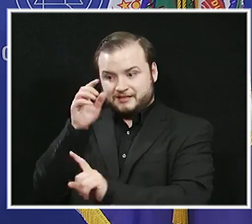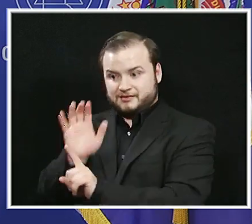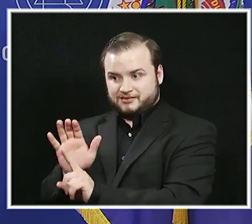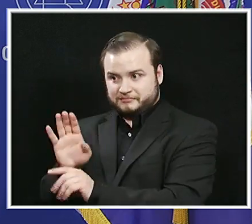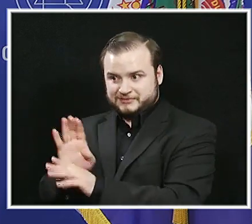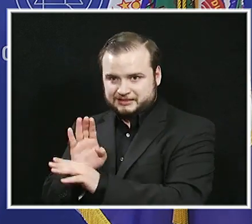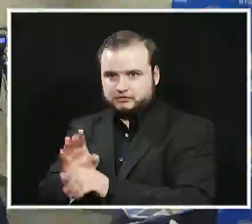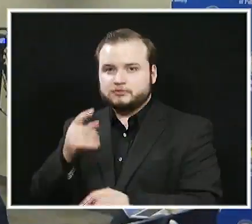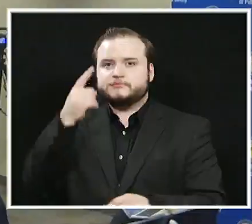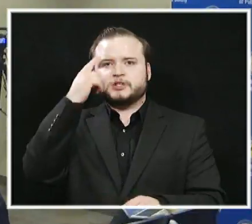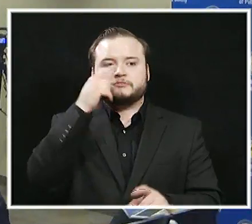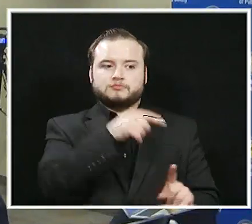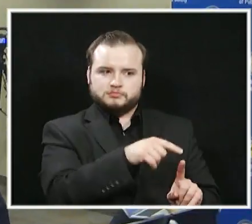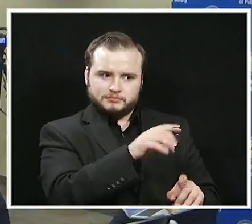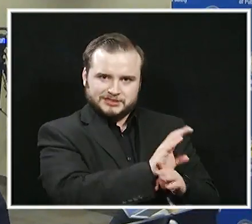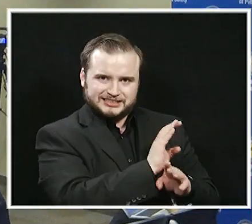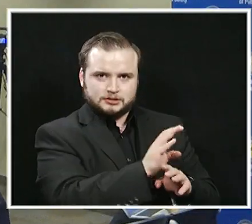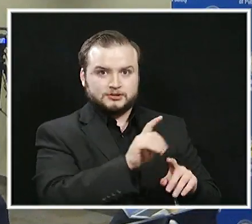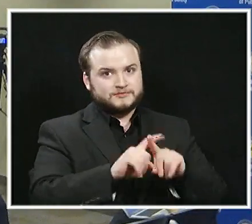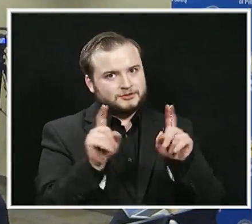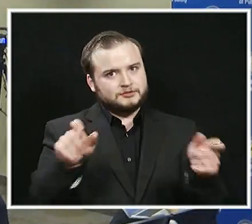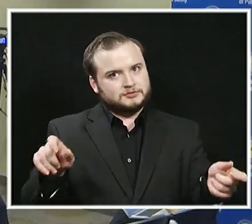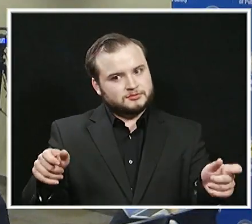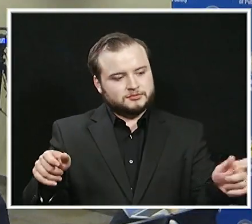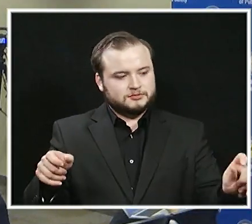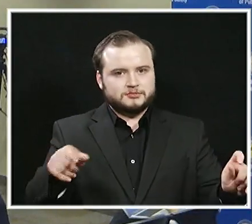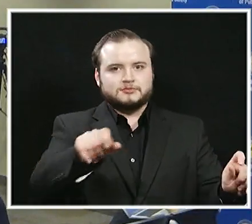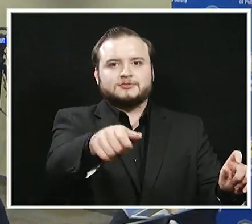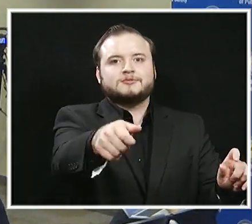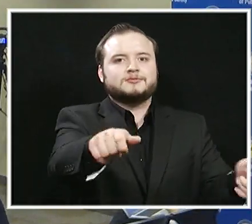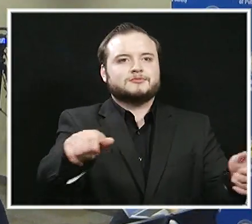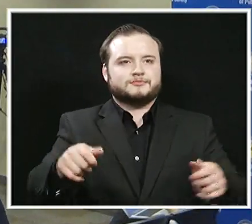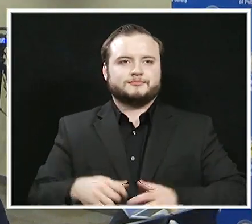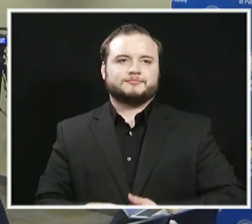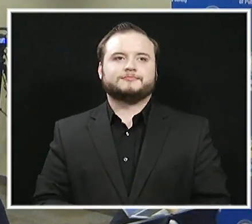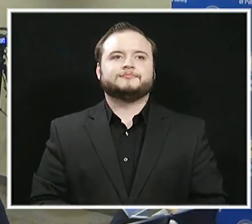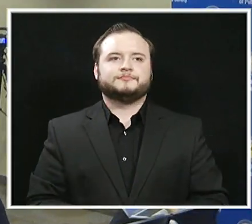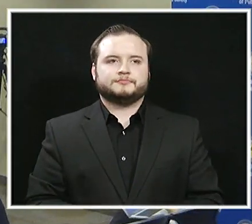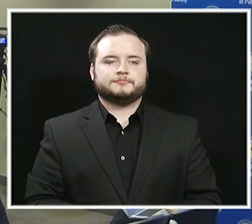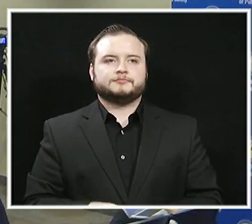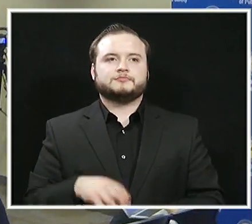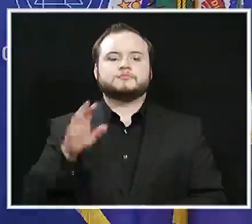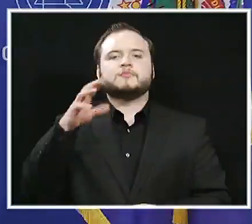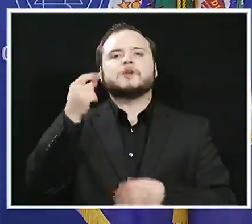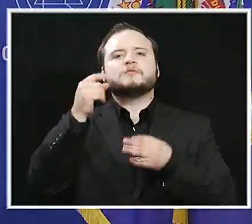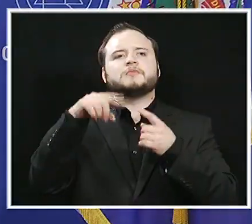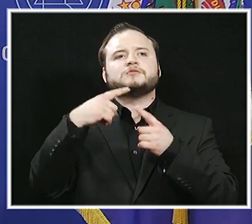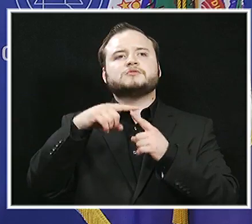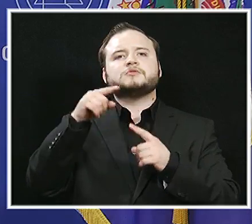these use cases deserves its own thoughtful consultation and as the governor decides how to turn that dial we'll make sure to give guidance in